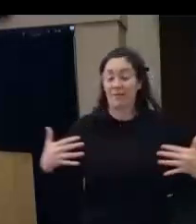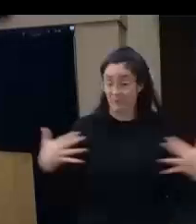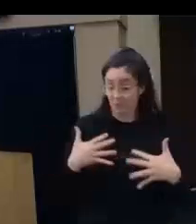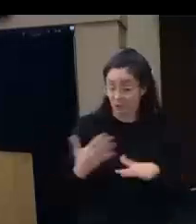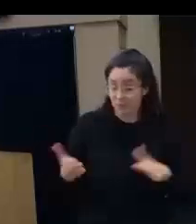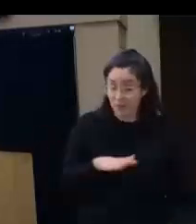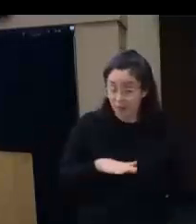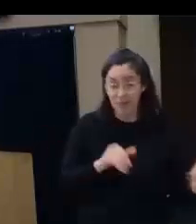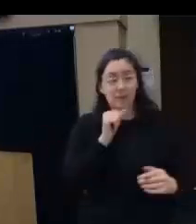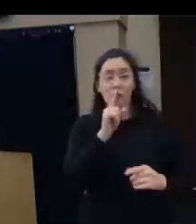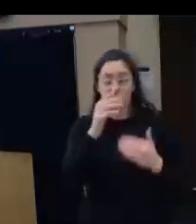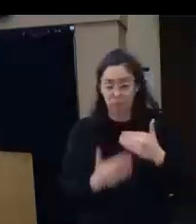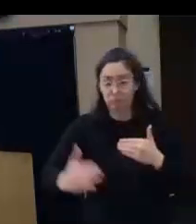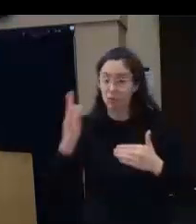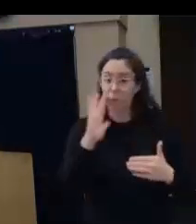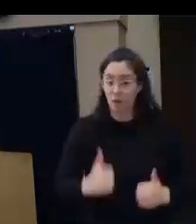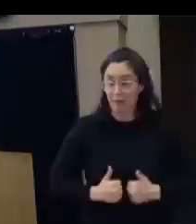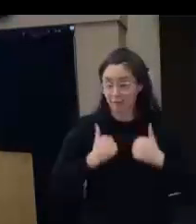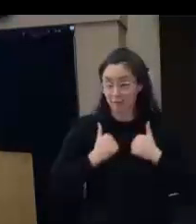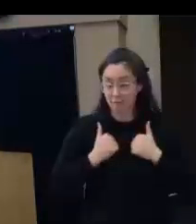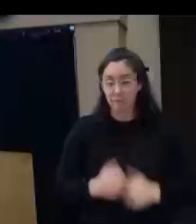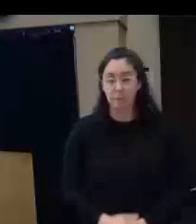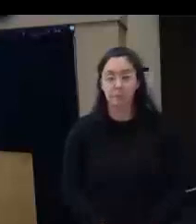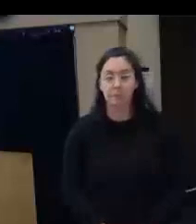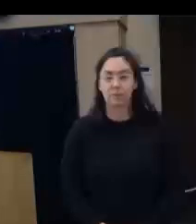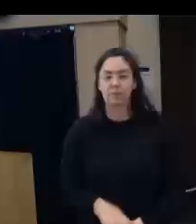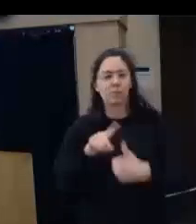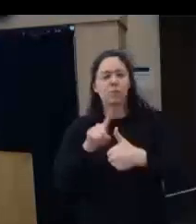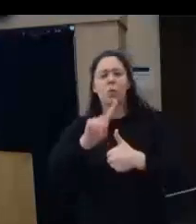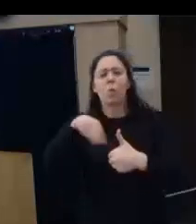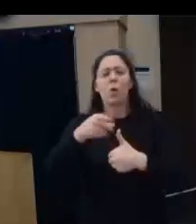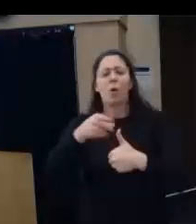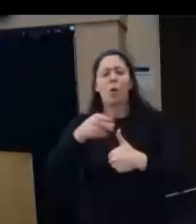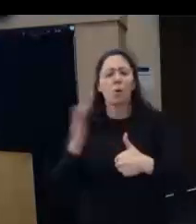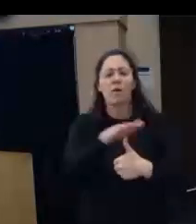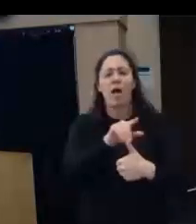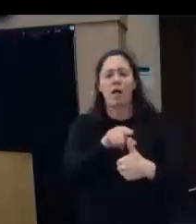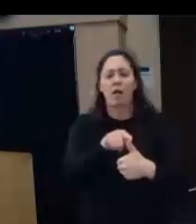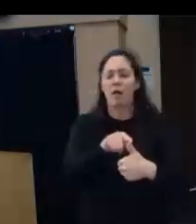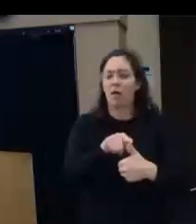around life expectancy they said when will the Fontan fail and that term is used and patients